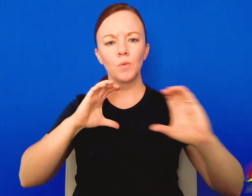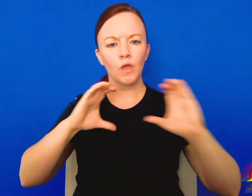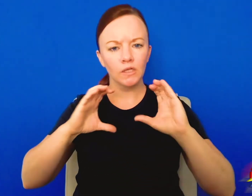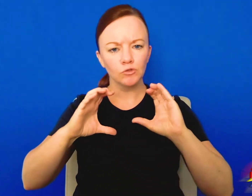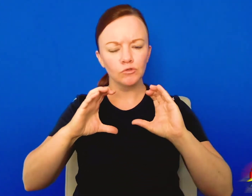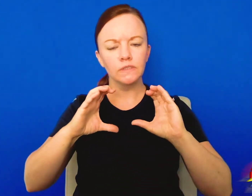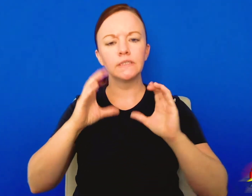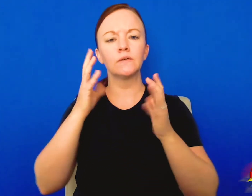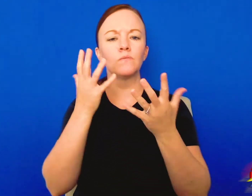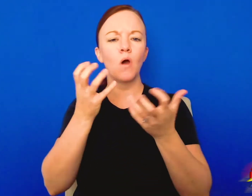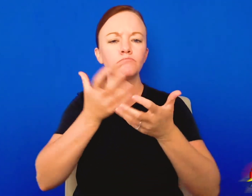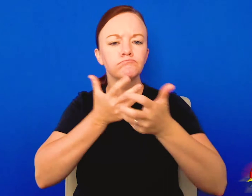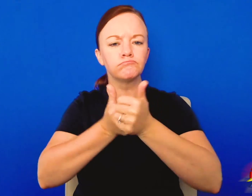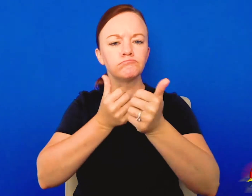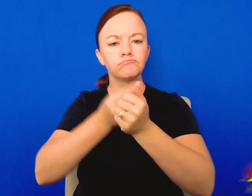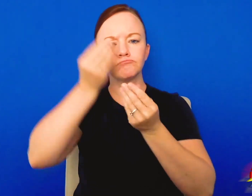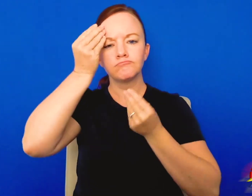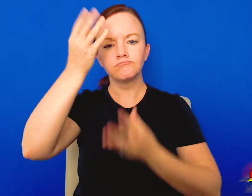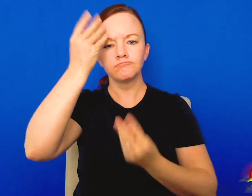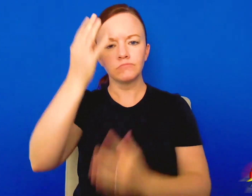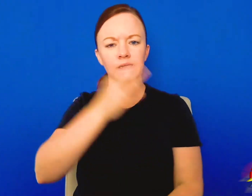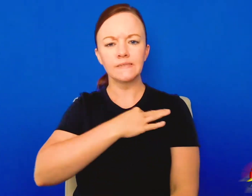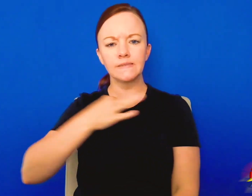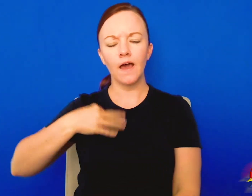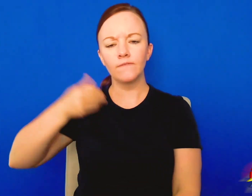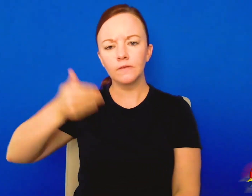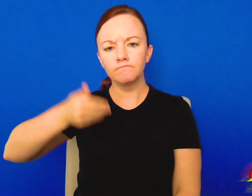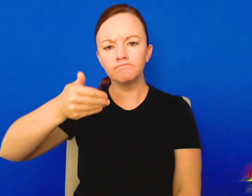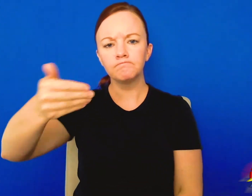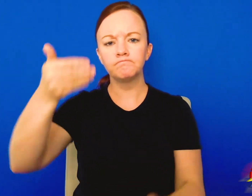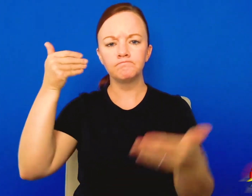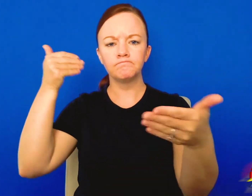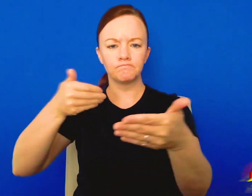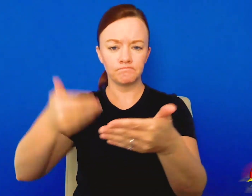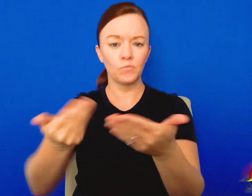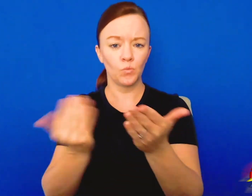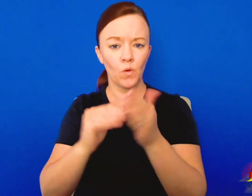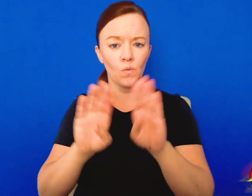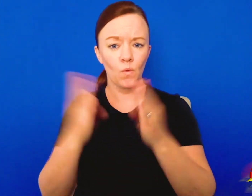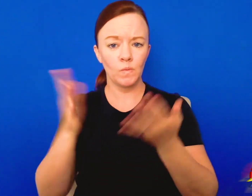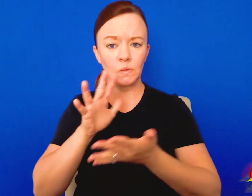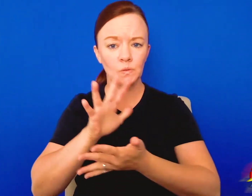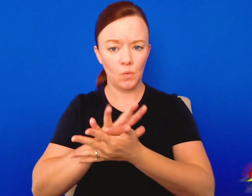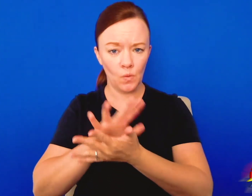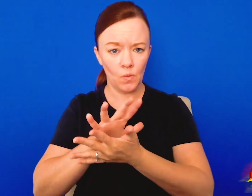TO SUPPORT COMMUNICATION AND UPDATE STAFF AS WE REOPEN OUR SCHOOLS AND WORK IN THE